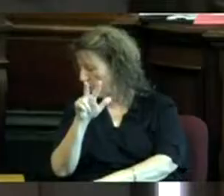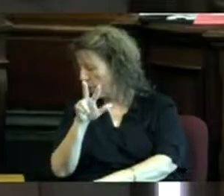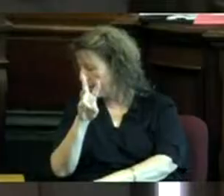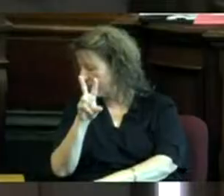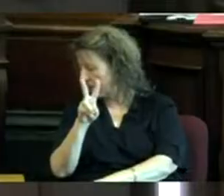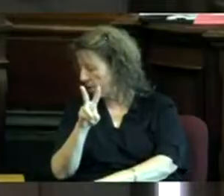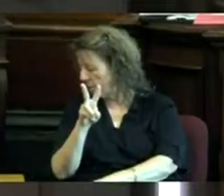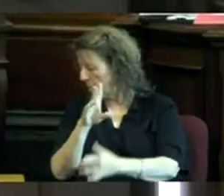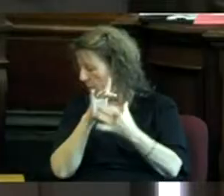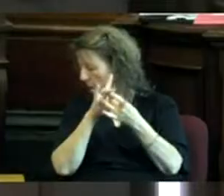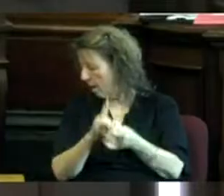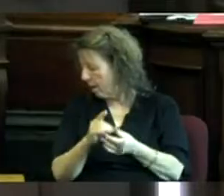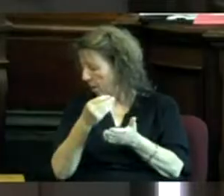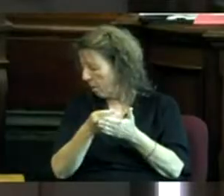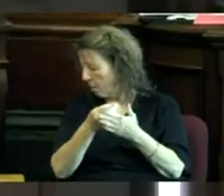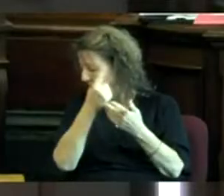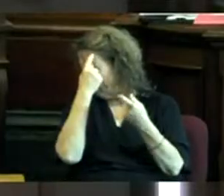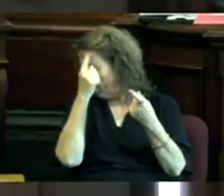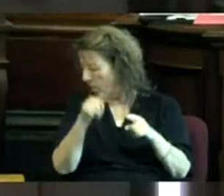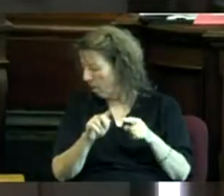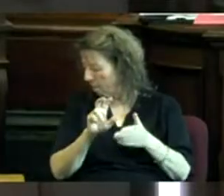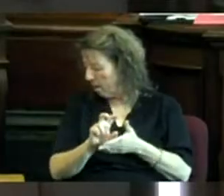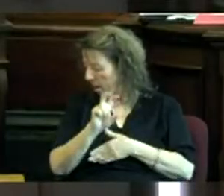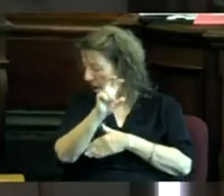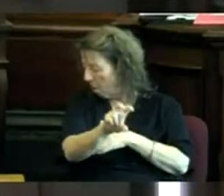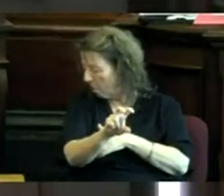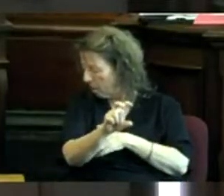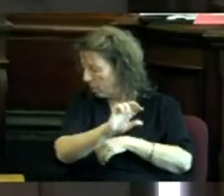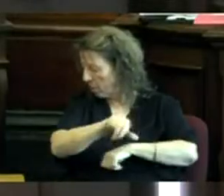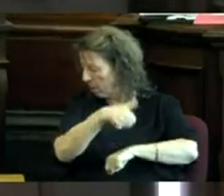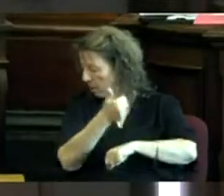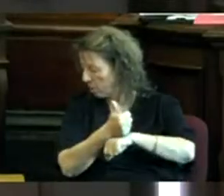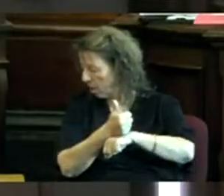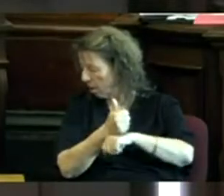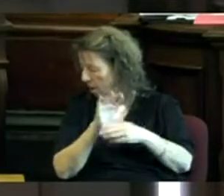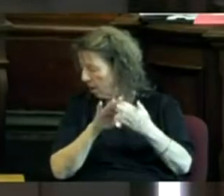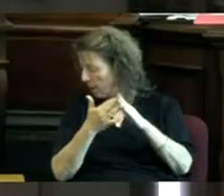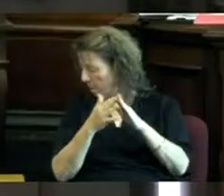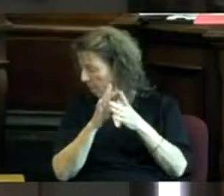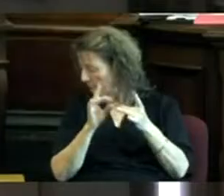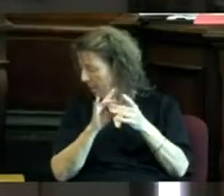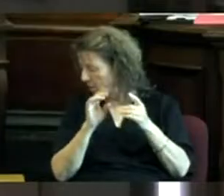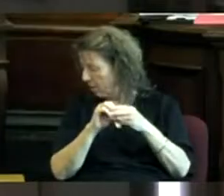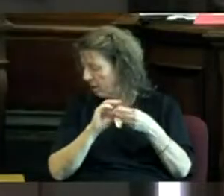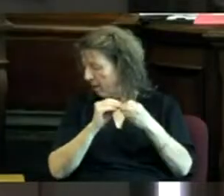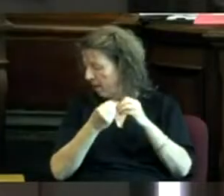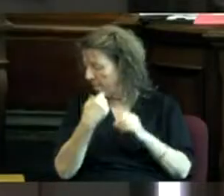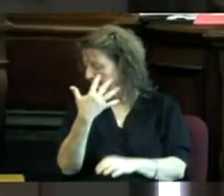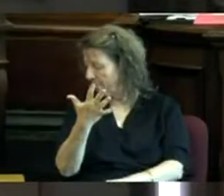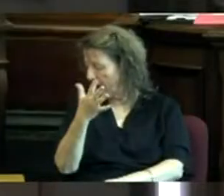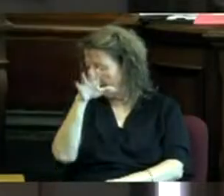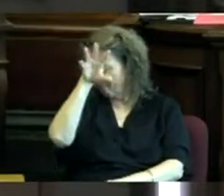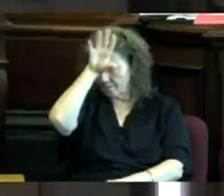instruction for 161. Amending Ordinance Number 2024, dash 362 relating to a grant agreement